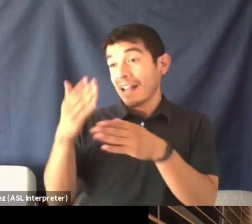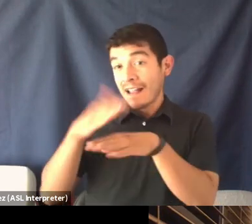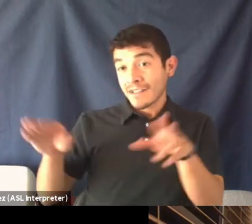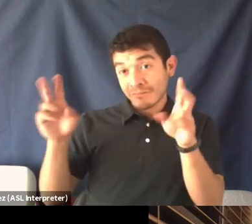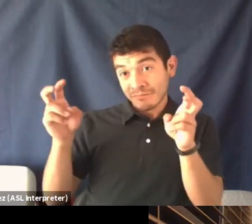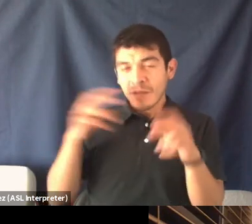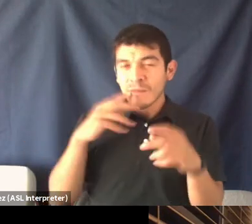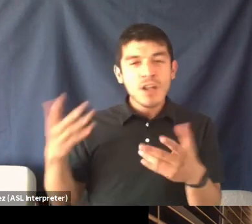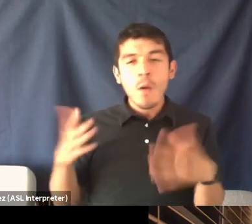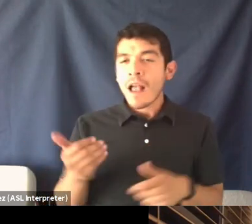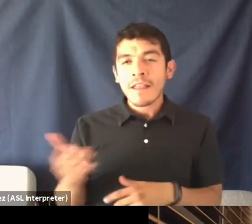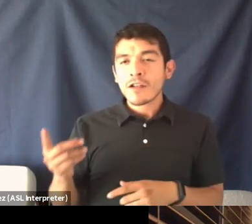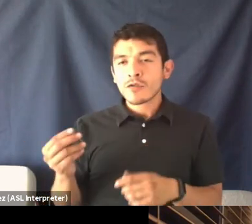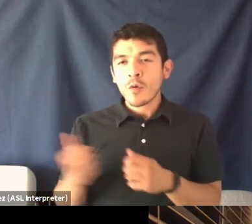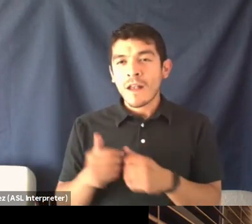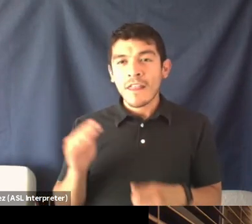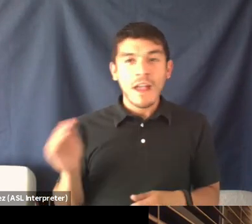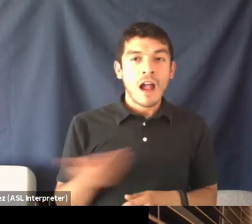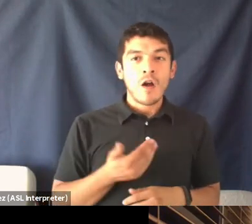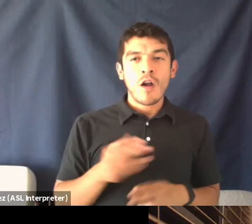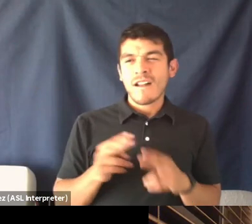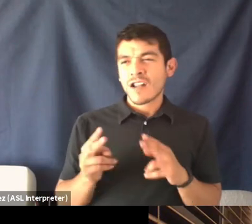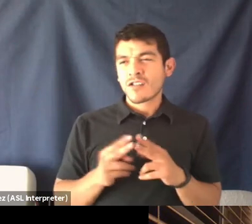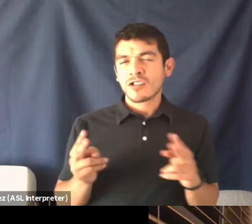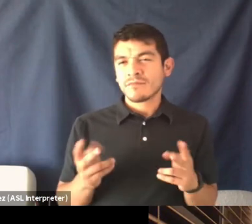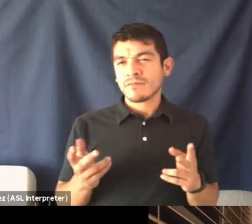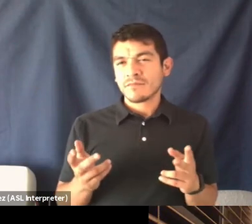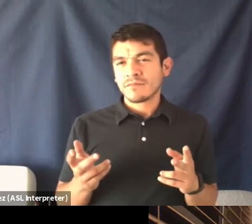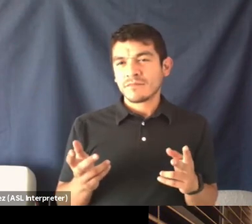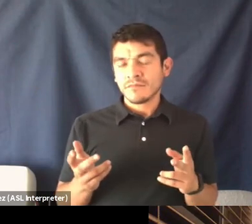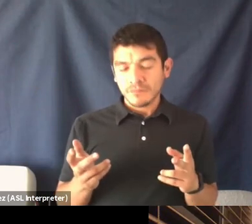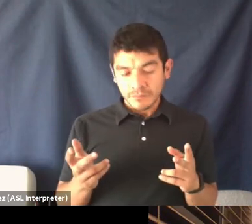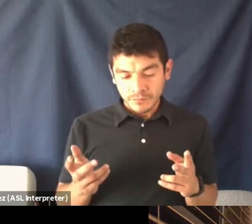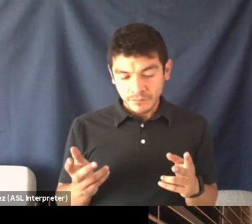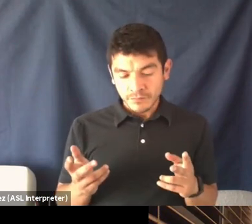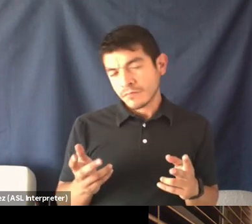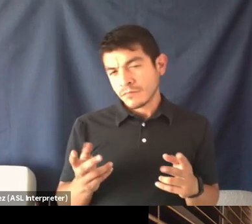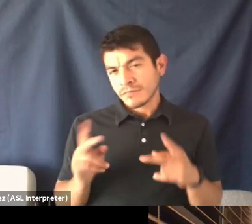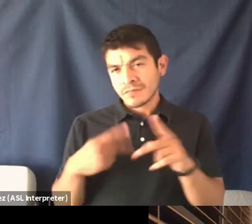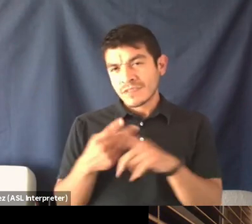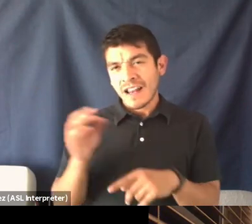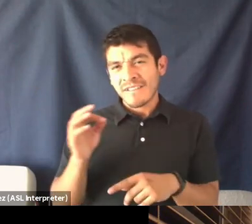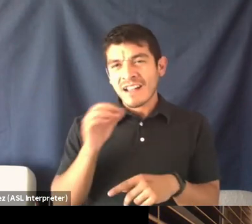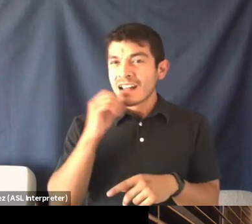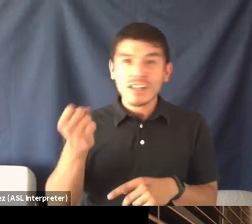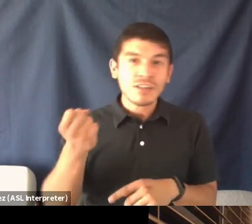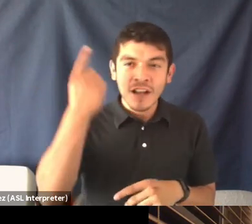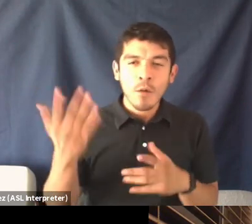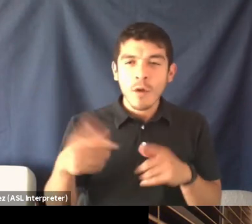with a very bizarre and very not miss, kind of a lack of understanding of maybe what was going on in our country.